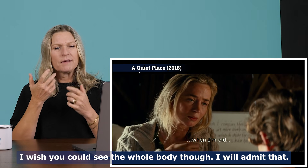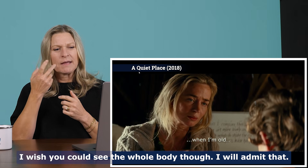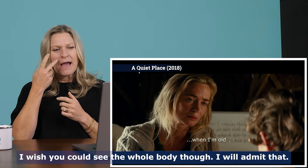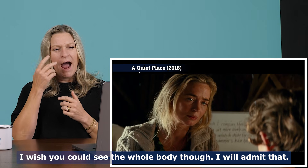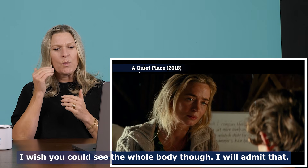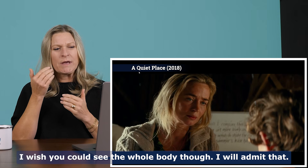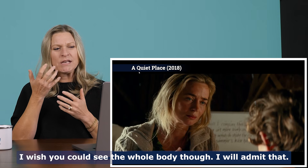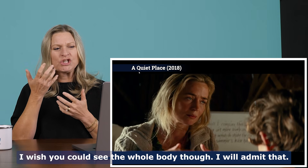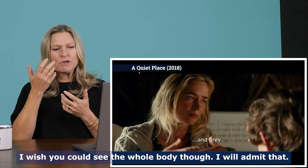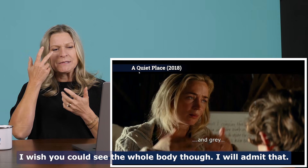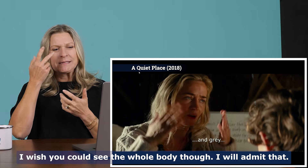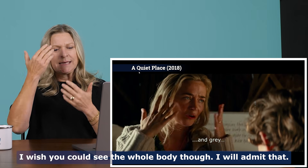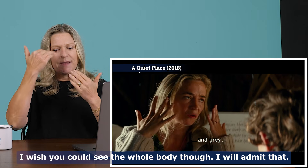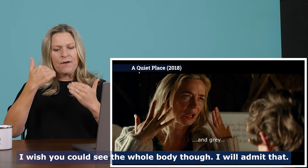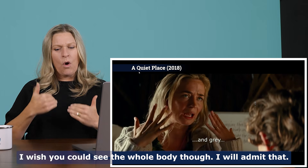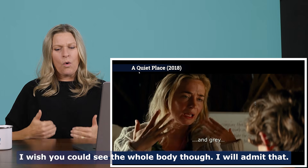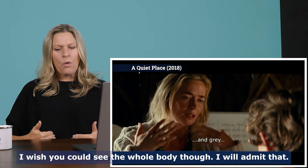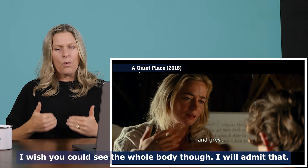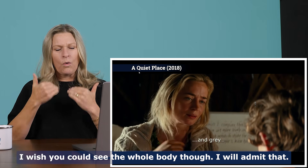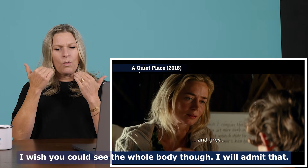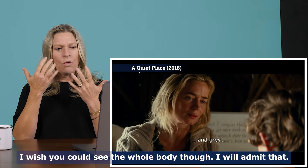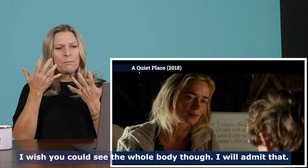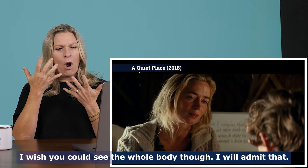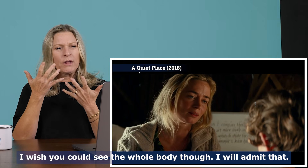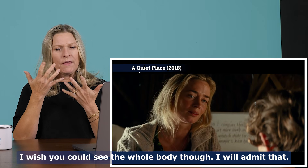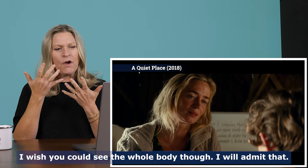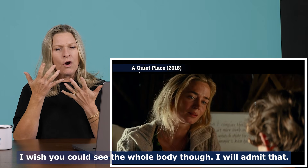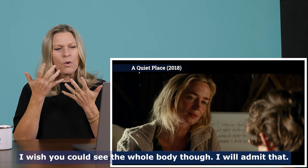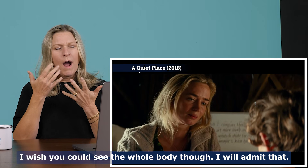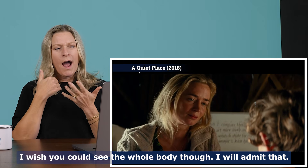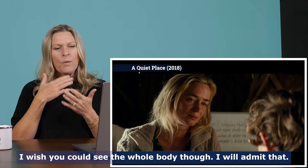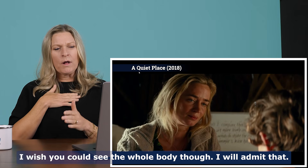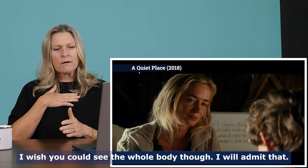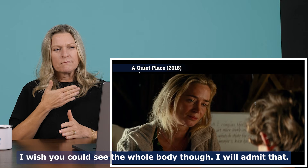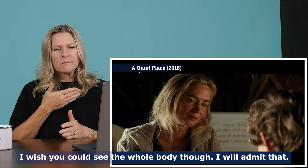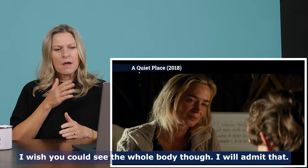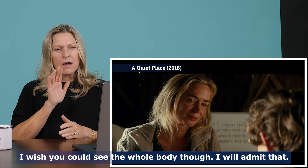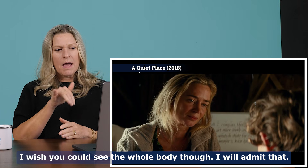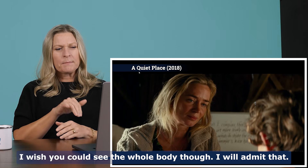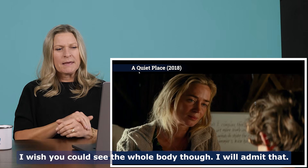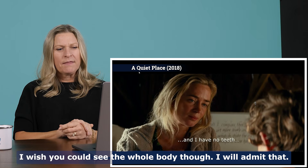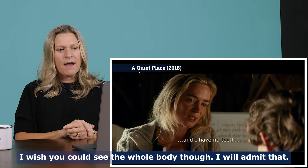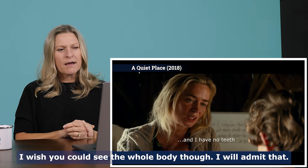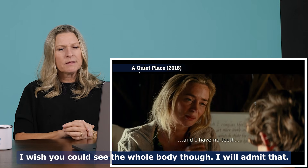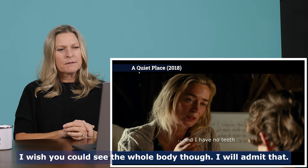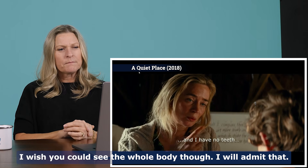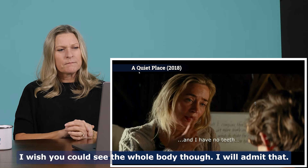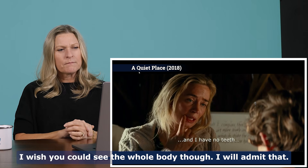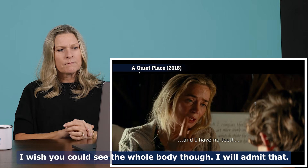I wish you could see the whole body though. I will admit that.